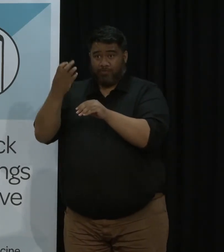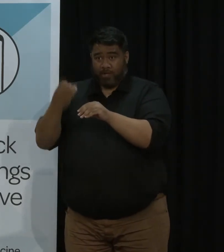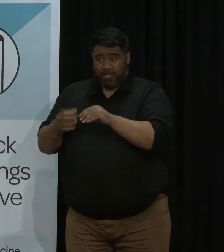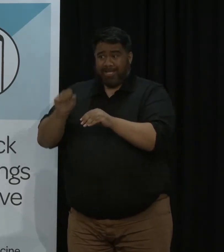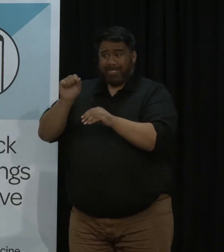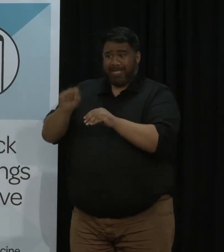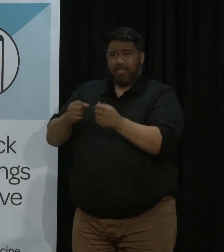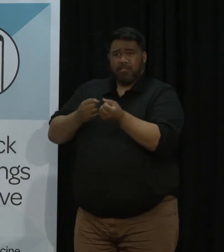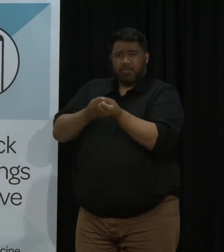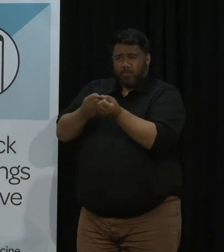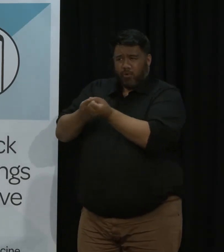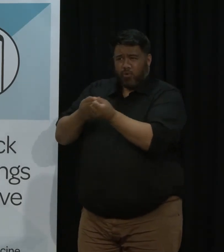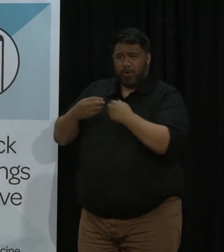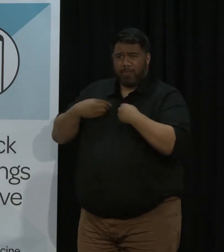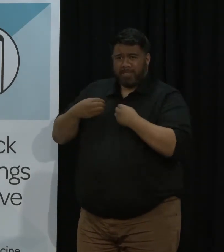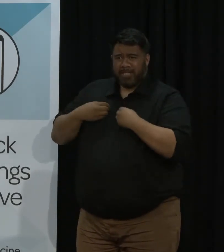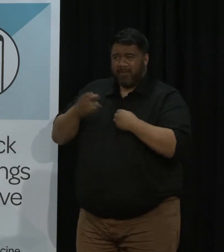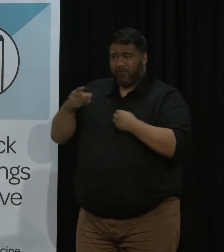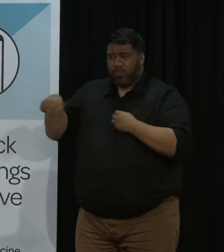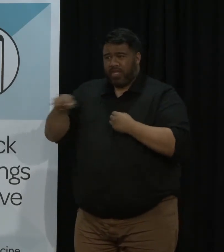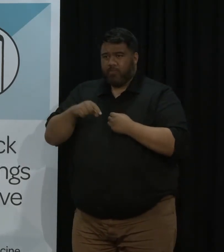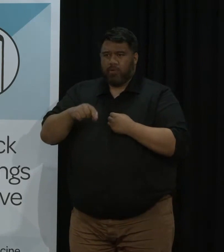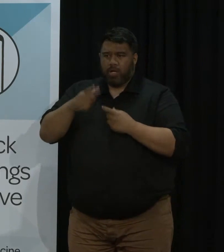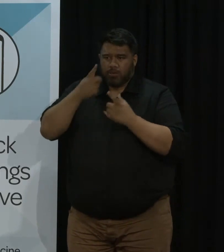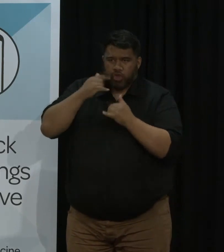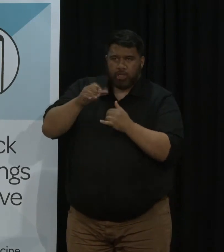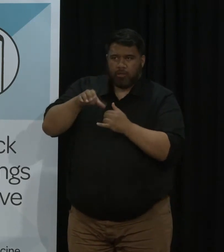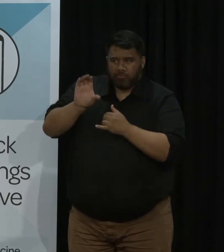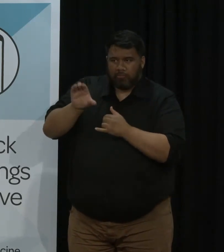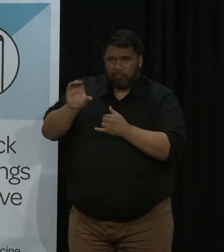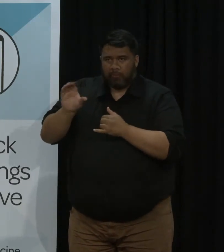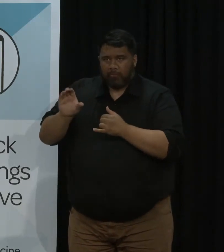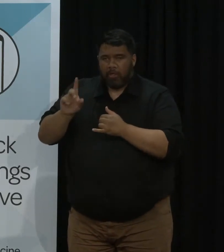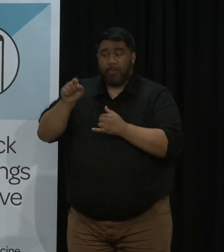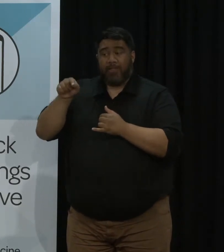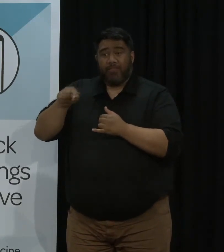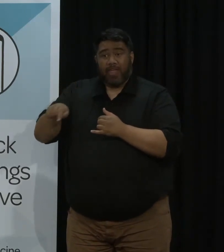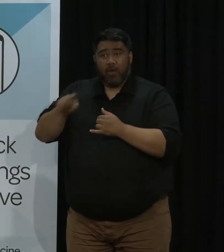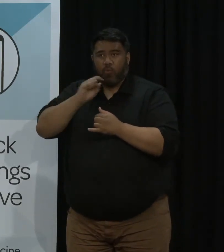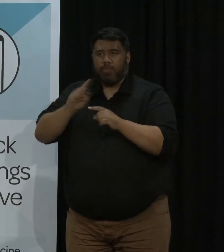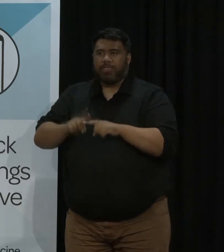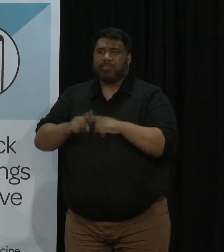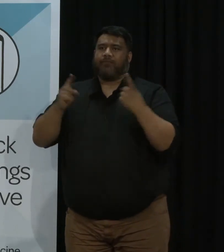for enforcement and compliance, yes, we want to make sure that we are supporting businesses as